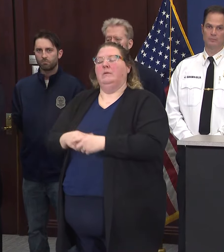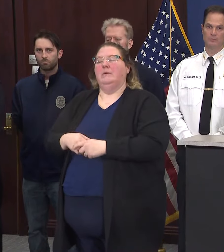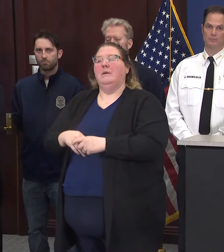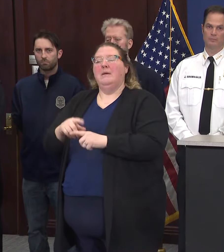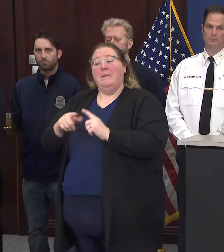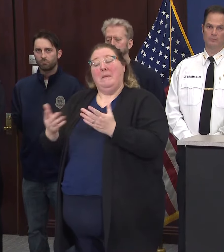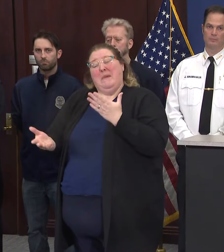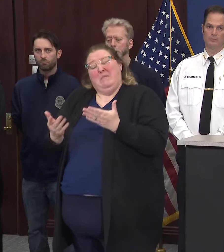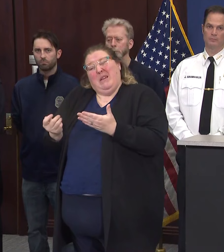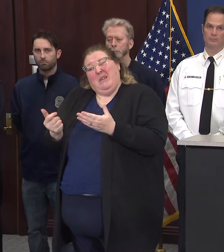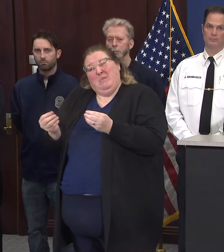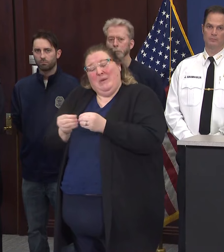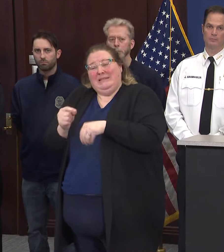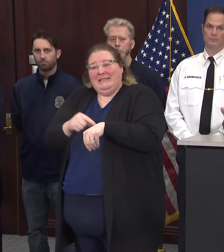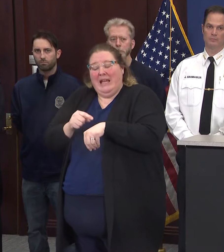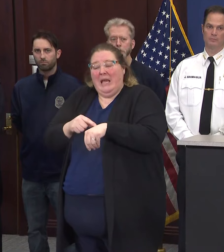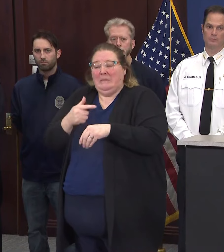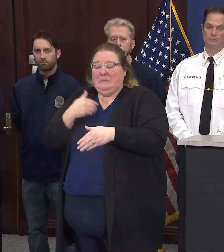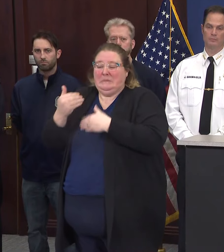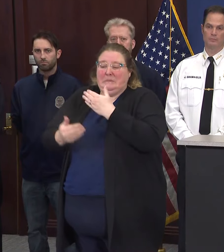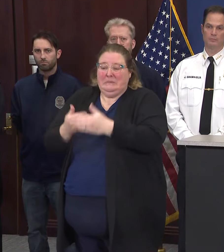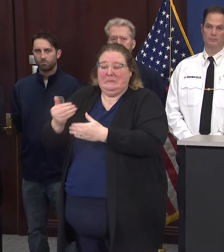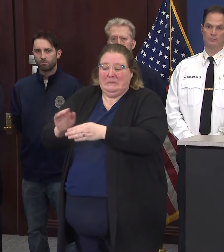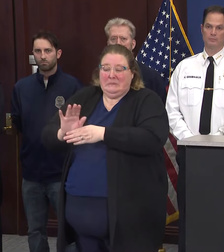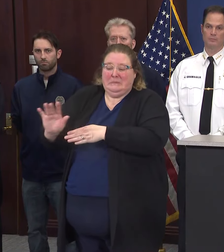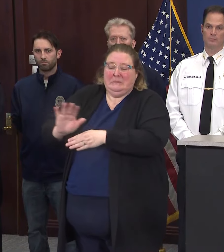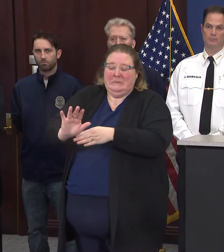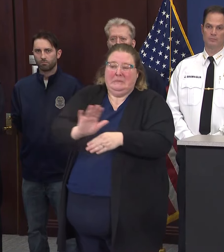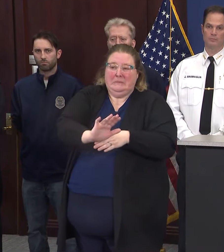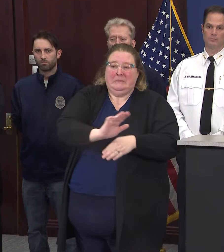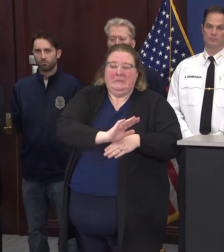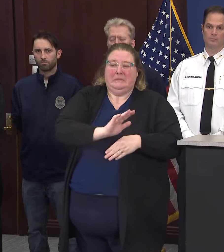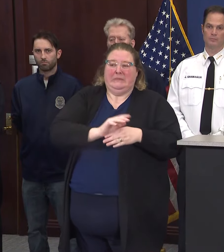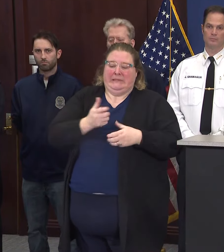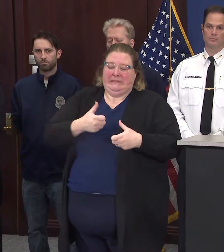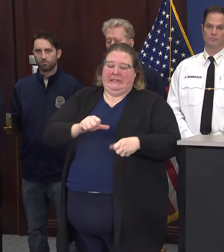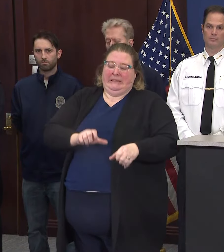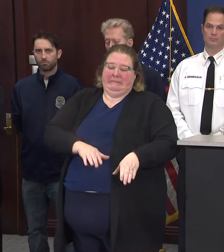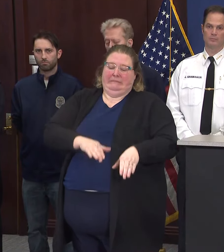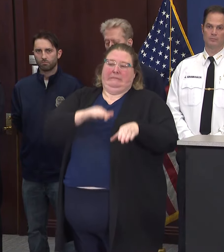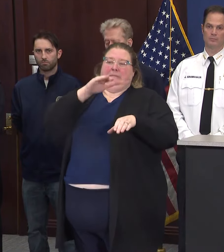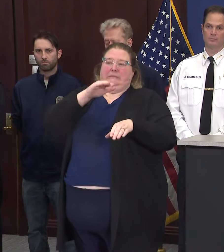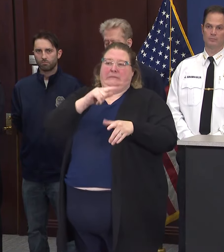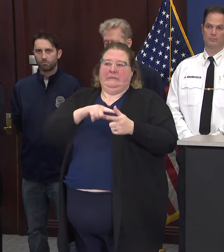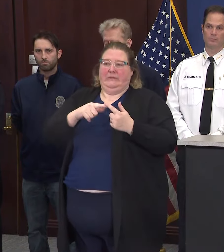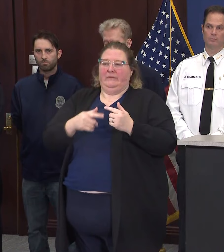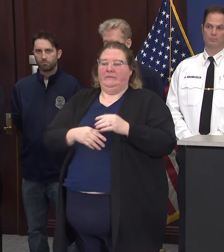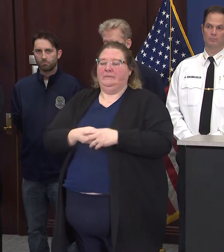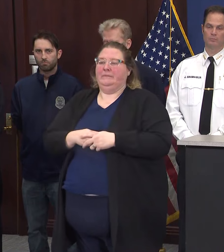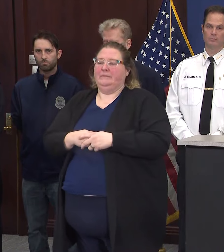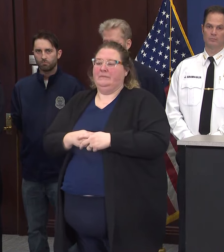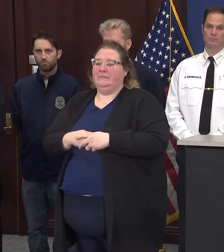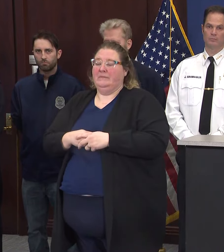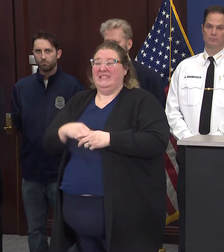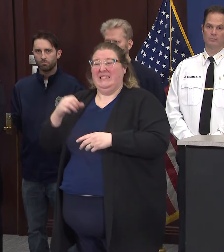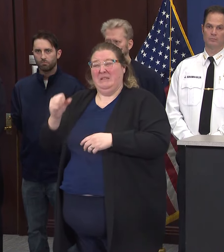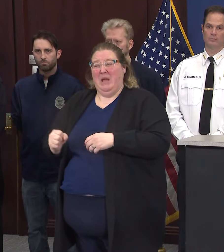it might take us a little extra time to get through some of those streets that were, that are, are still really snow covered in snow, filled in, in South Buffalo and Kaiser Town, especially.